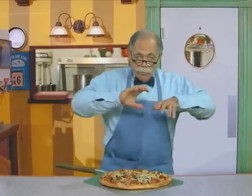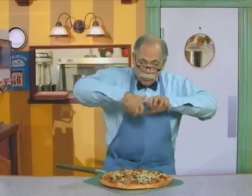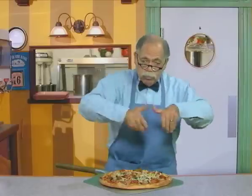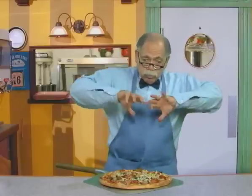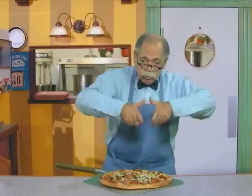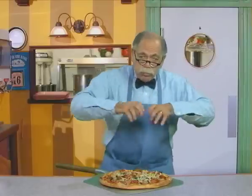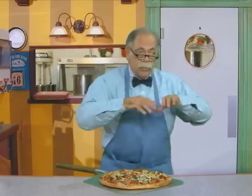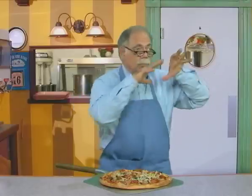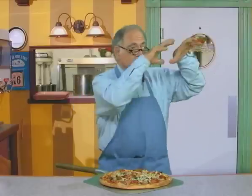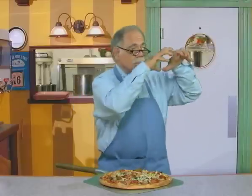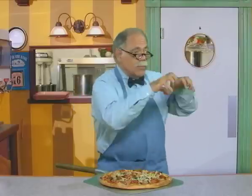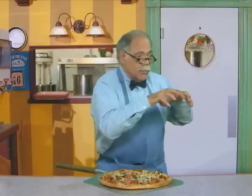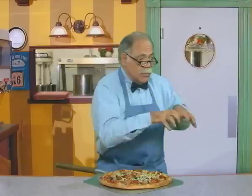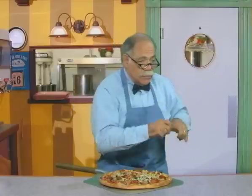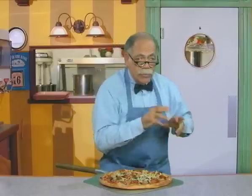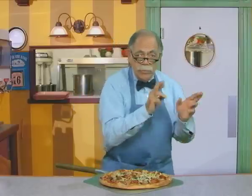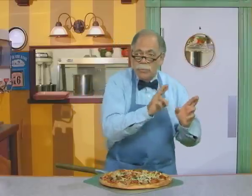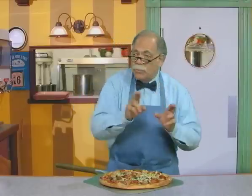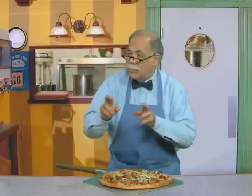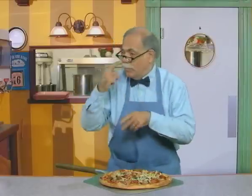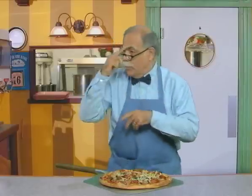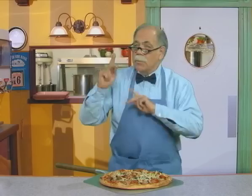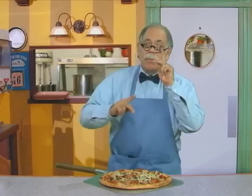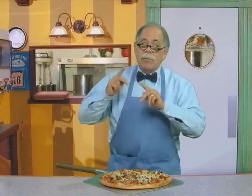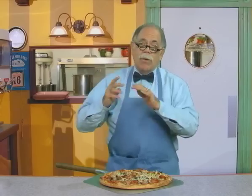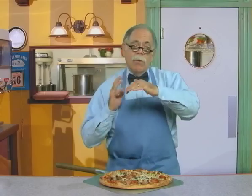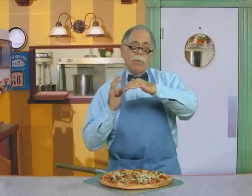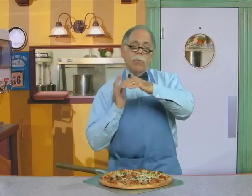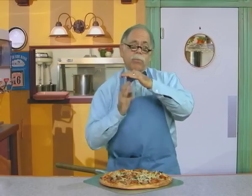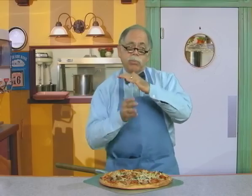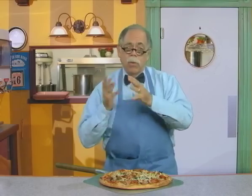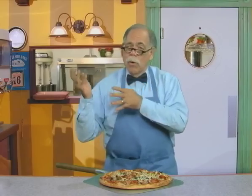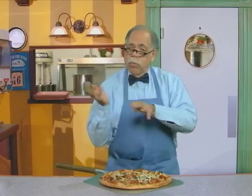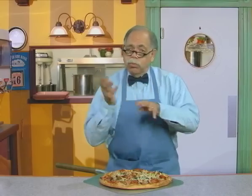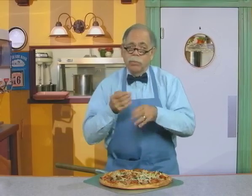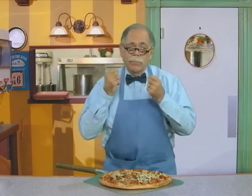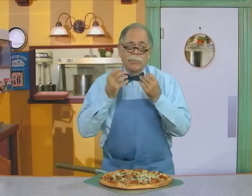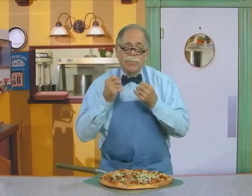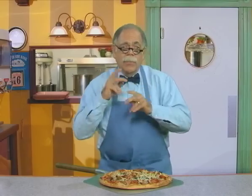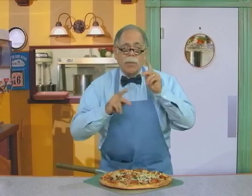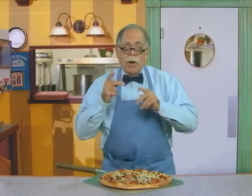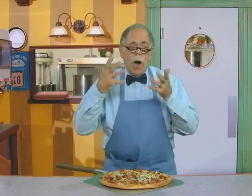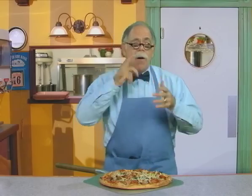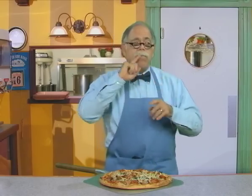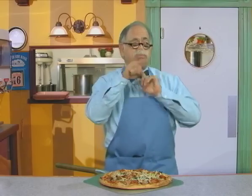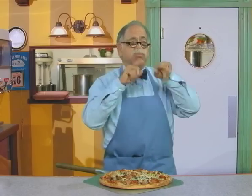FOR EACH INDIVIDUAL PIZZA. EVERYTHING NEEDS TO BE READY BECAUSE LATER MANY PEOPLE WILL COME INTO FINGER FOOD CAFE,